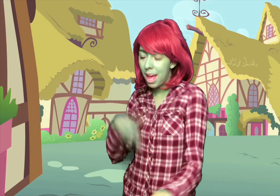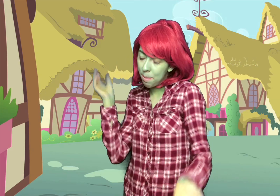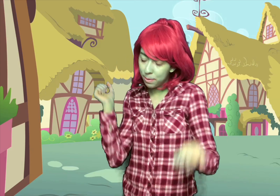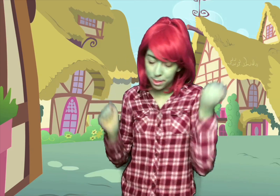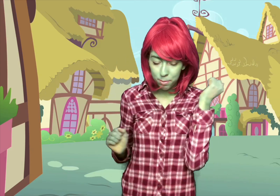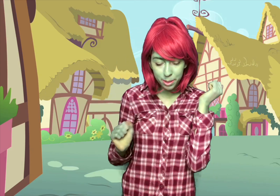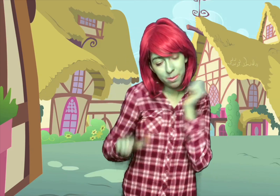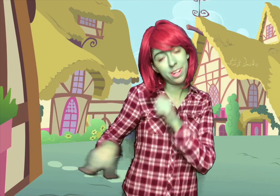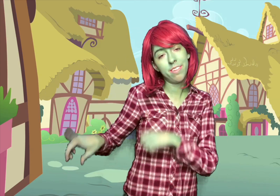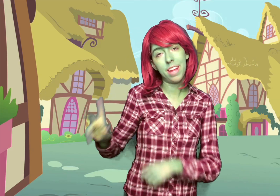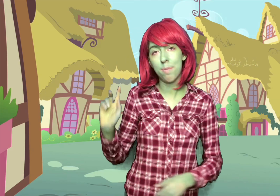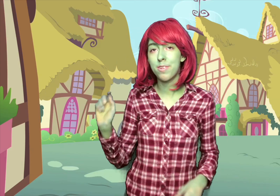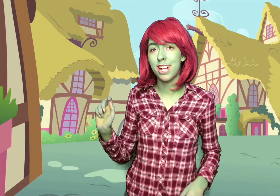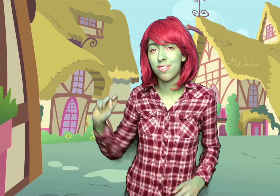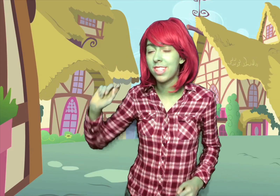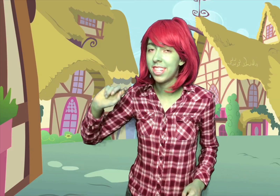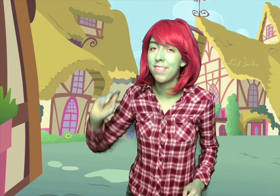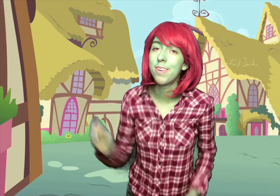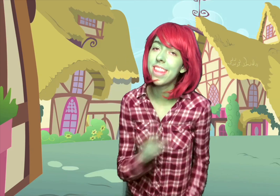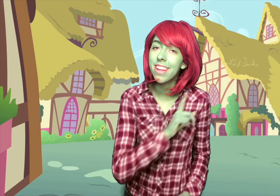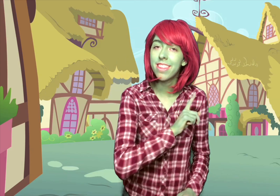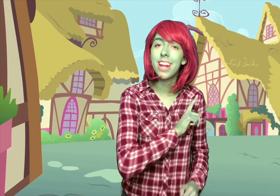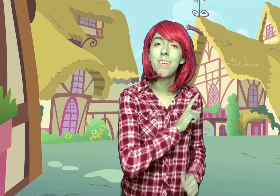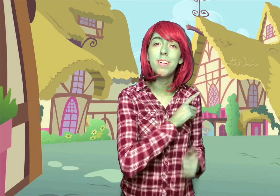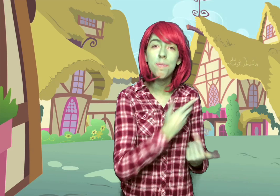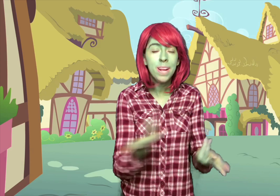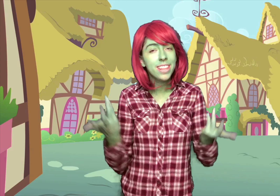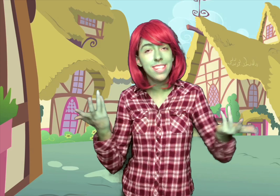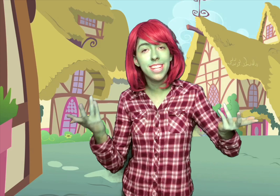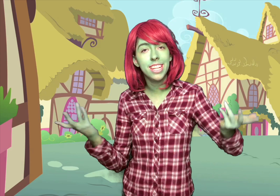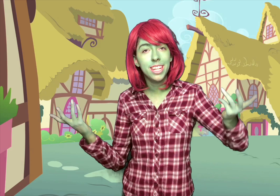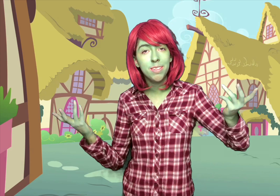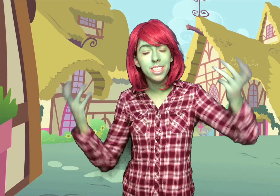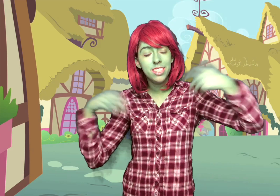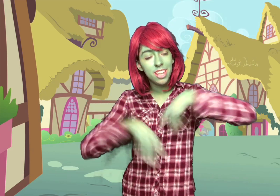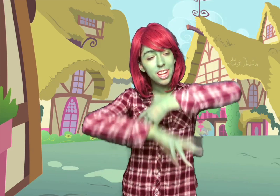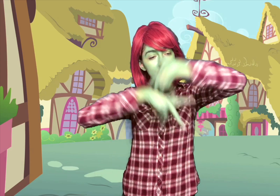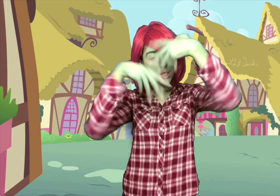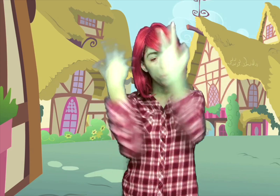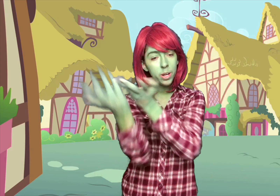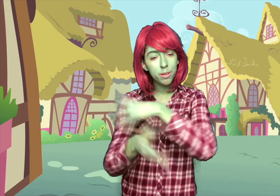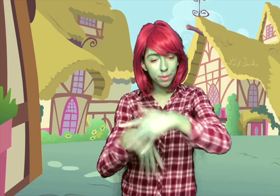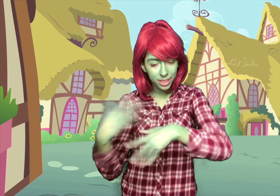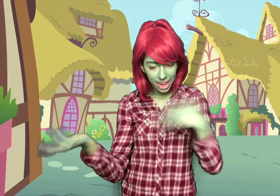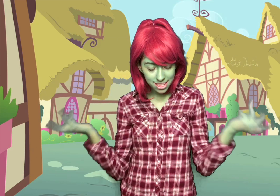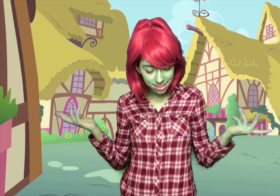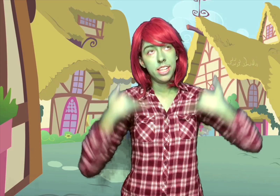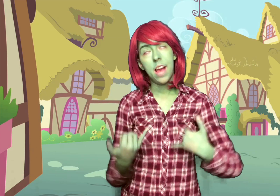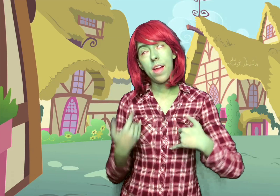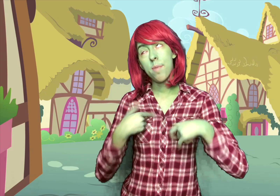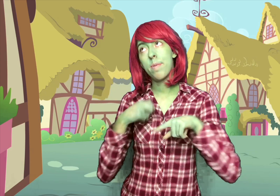apple dumpling one of applejack's relatives so i thought that i would make the sign language tutorial for you guys now i have been